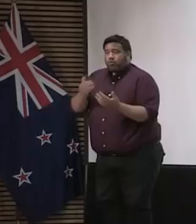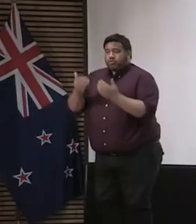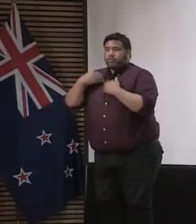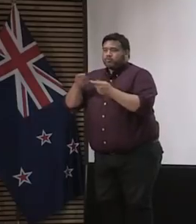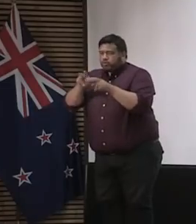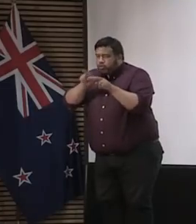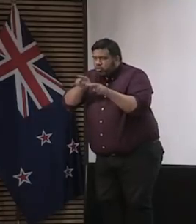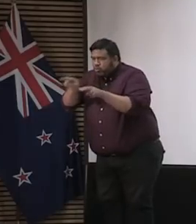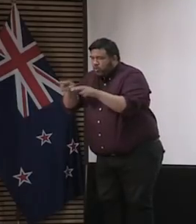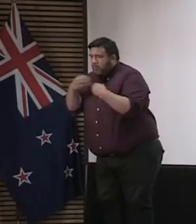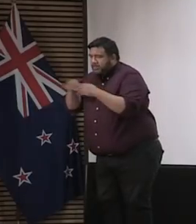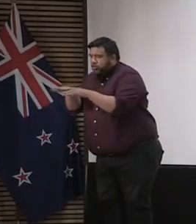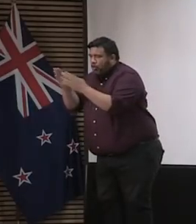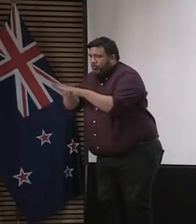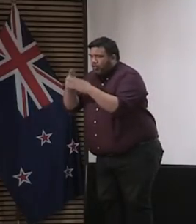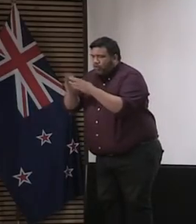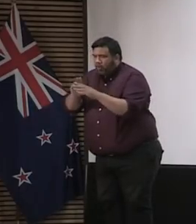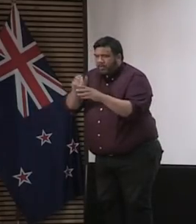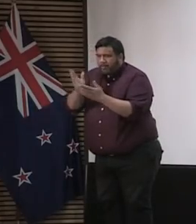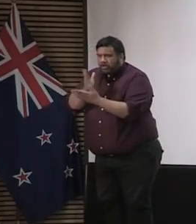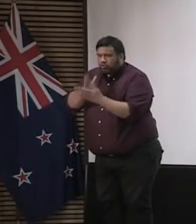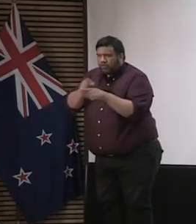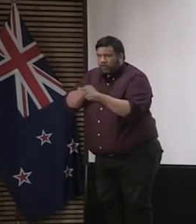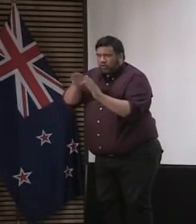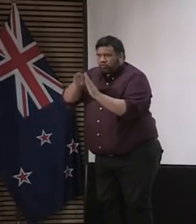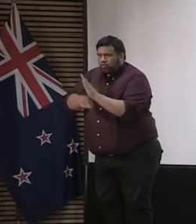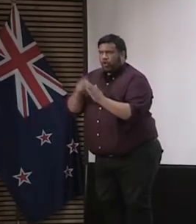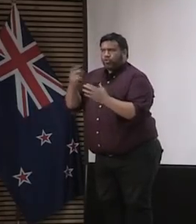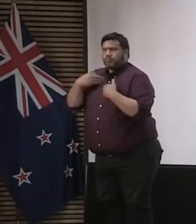You willrecall there is a role thereto play.